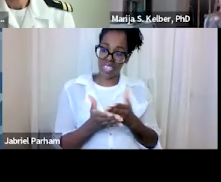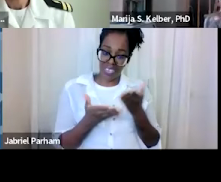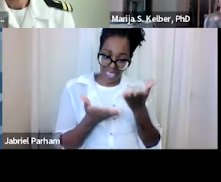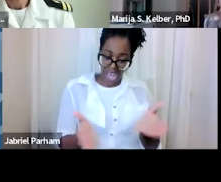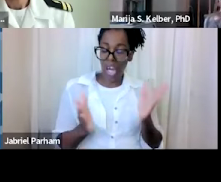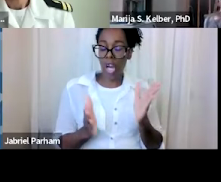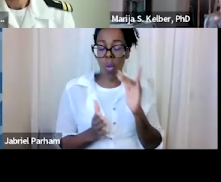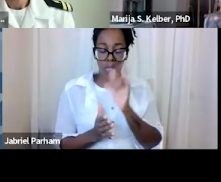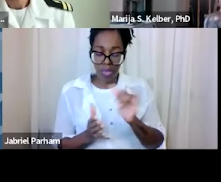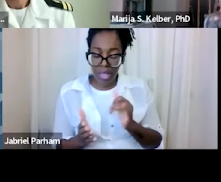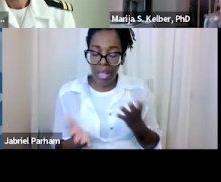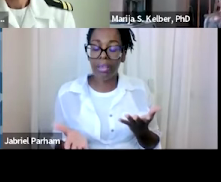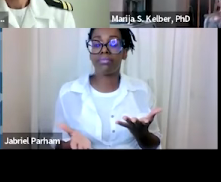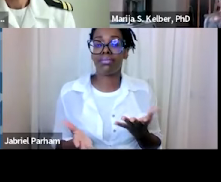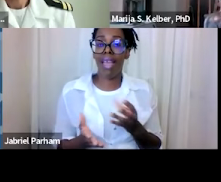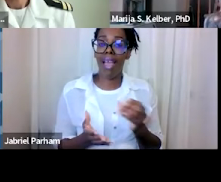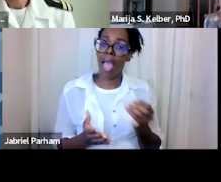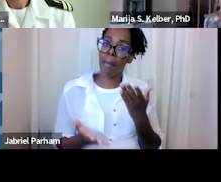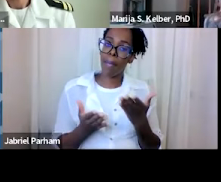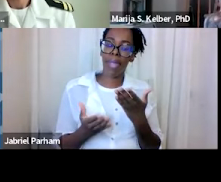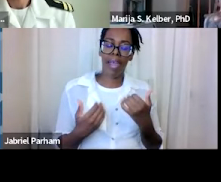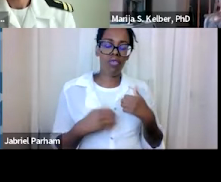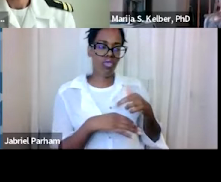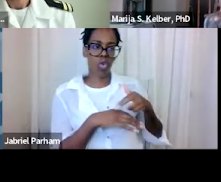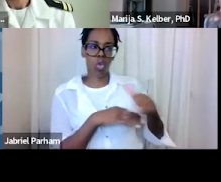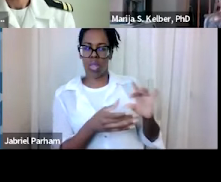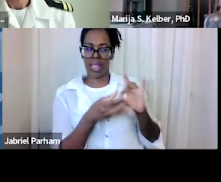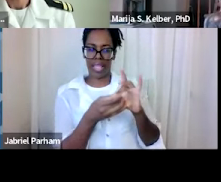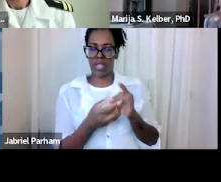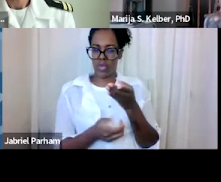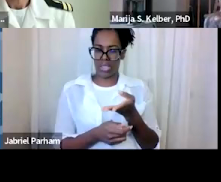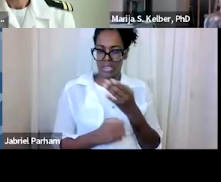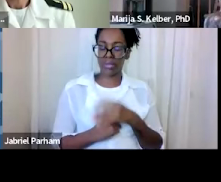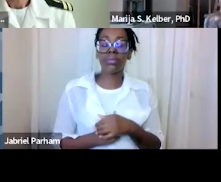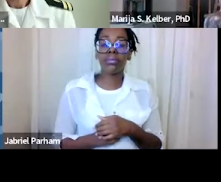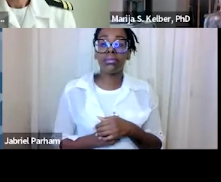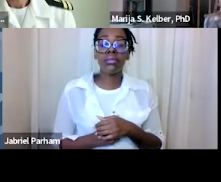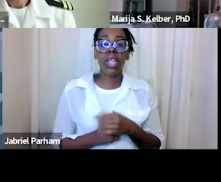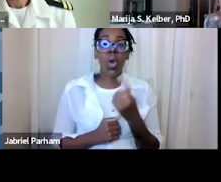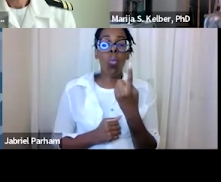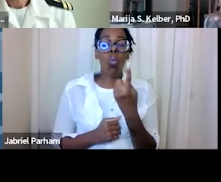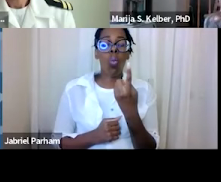or at least be able to make referrals related to this. We do wanna make one caveat though